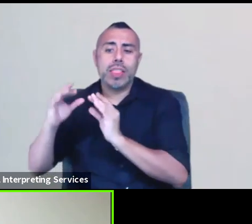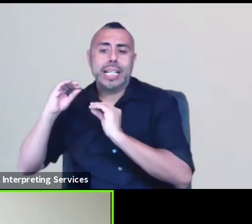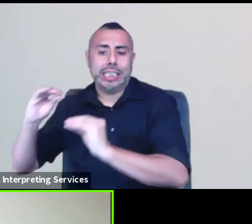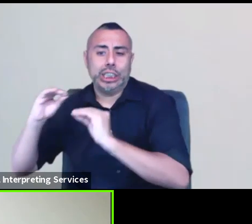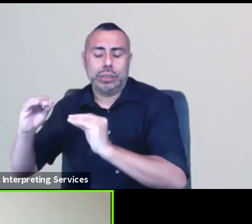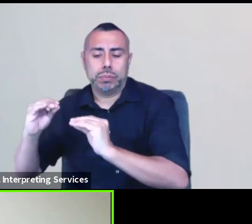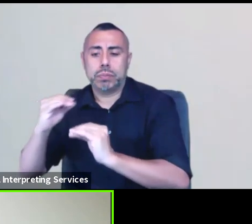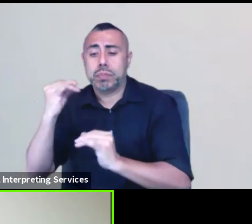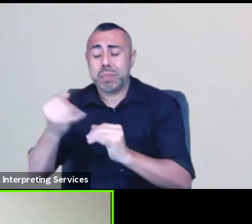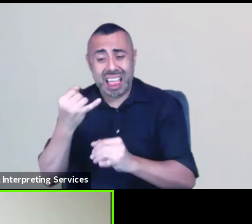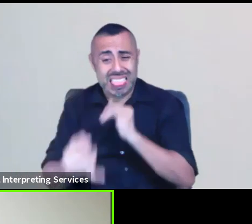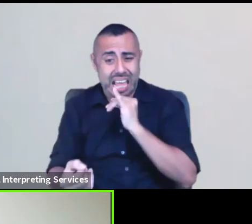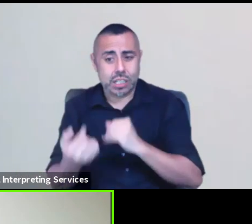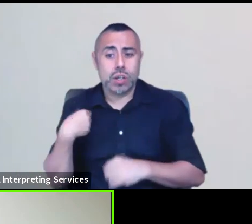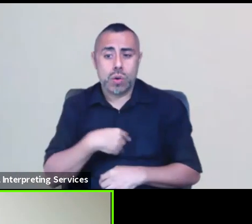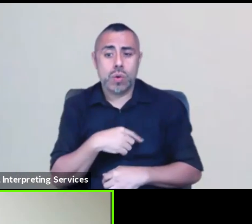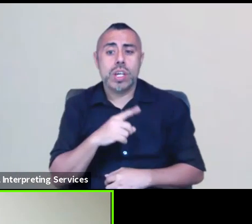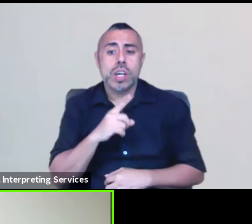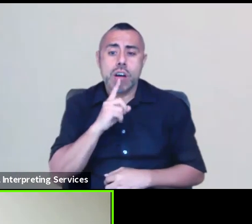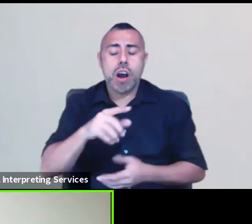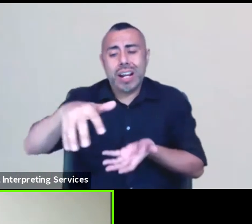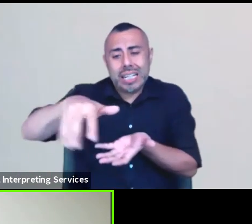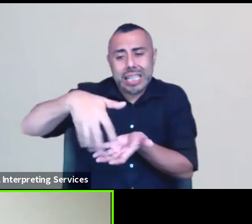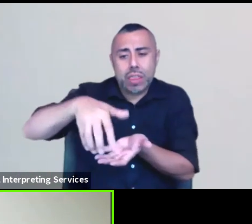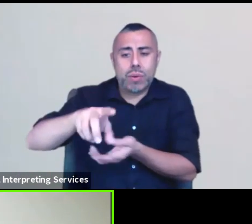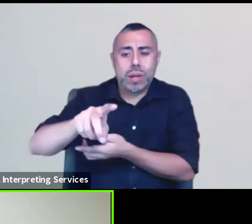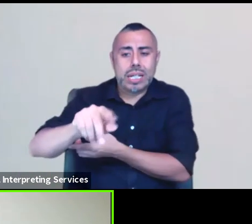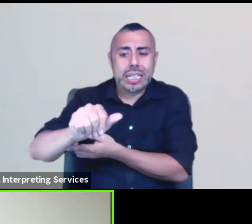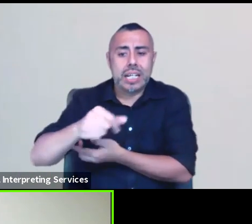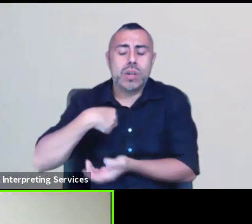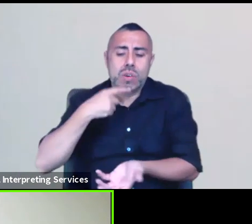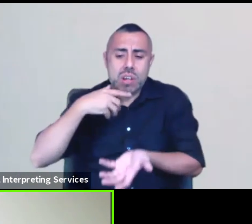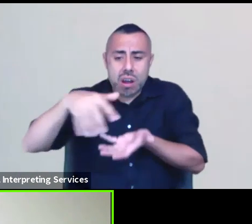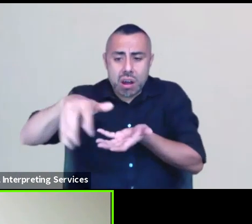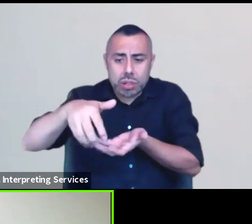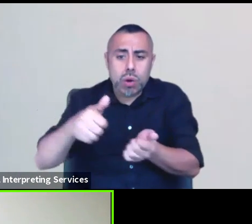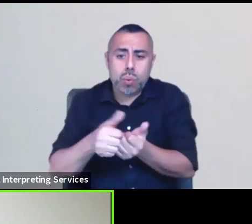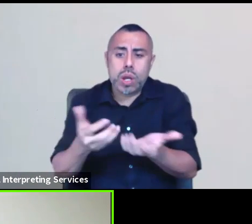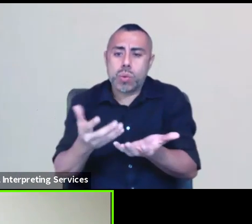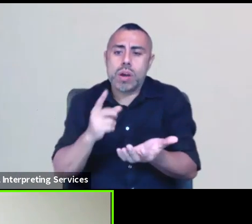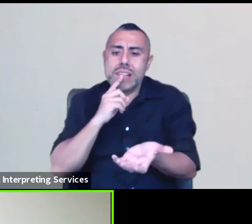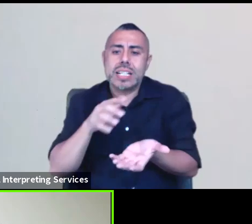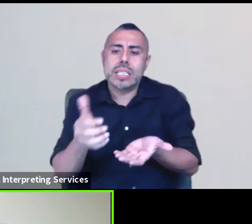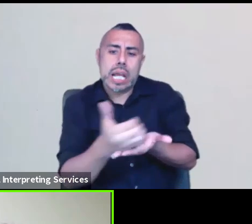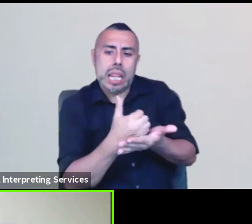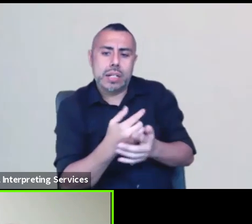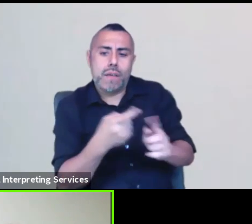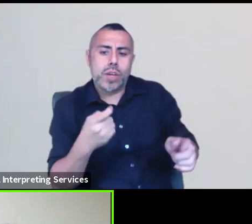Lastly, we're gathering data and aggregating it with what's being collected by other organizations in the field